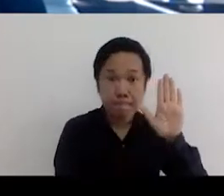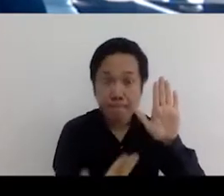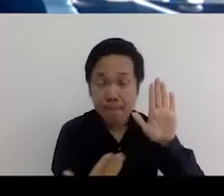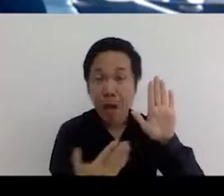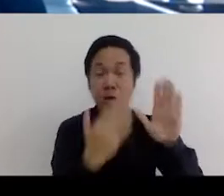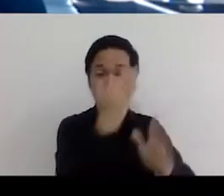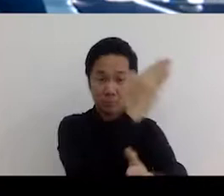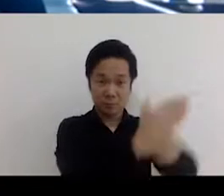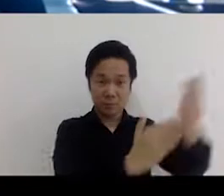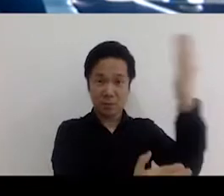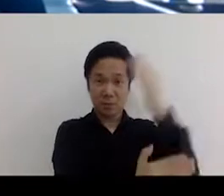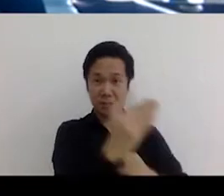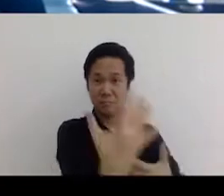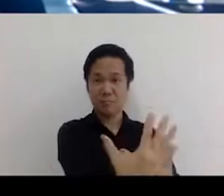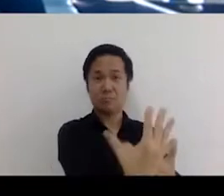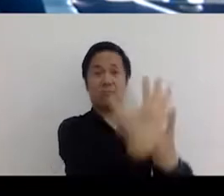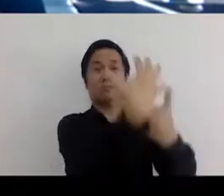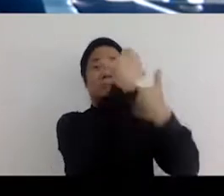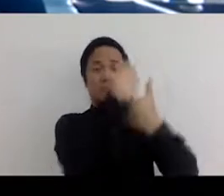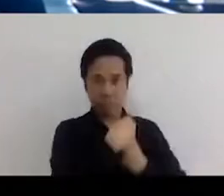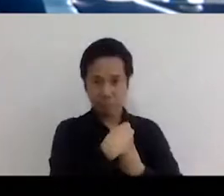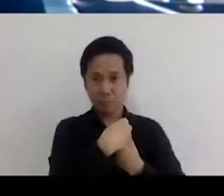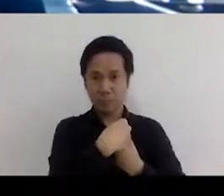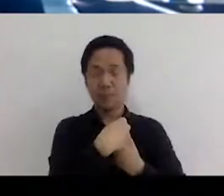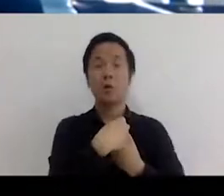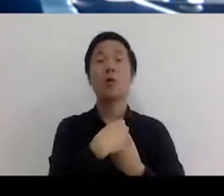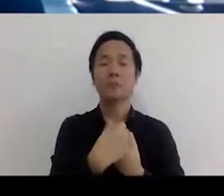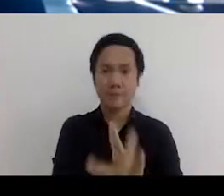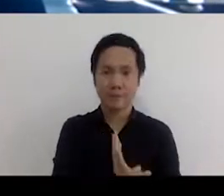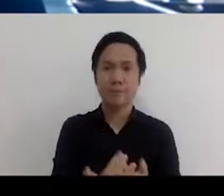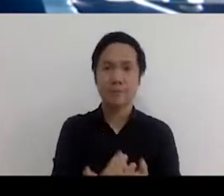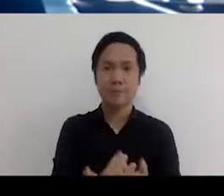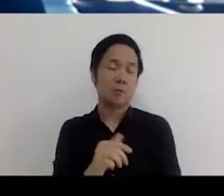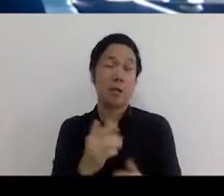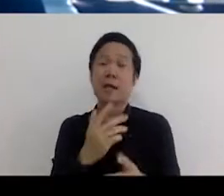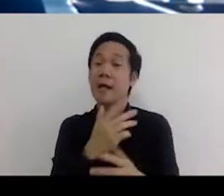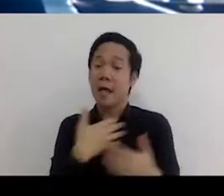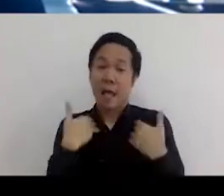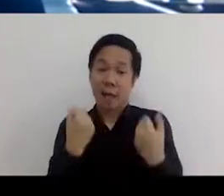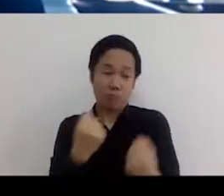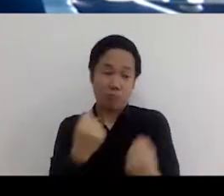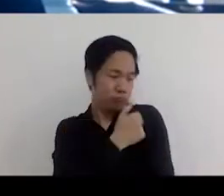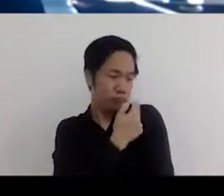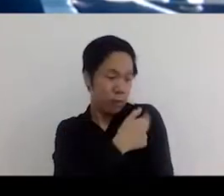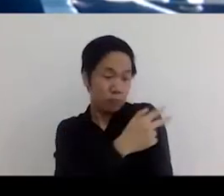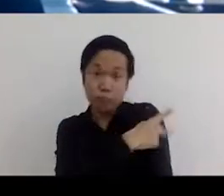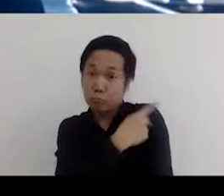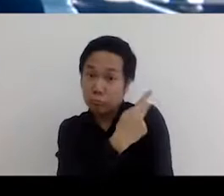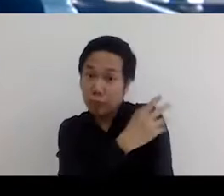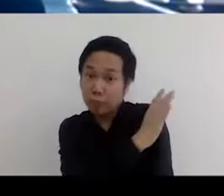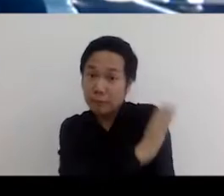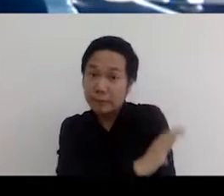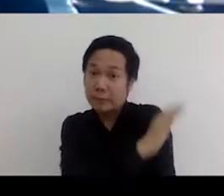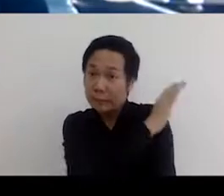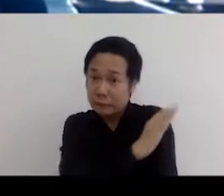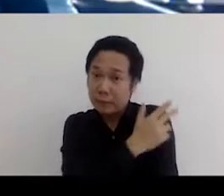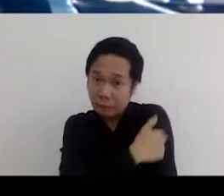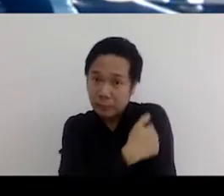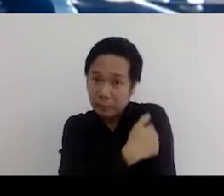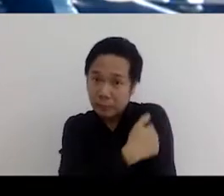So finally, where to go from there? It was also an aspect that may be the big lessons that I wanted to extract from those examples, which I hope